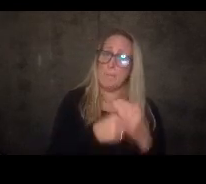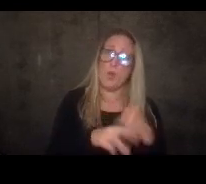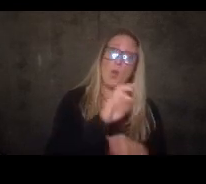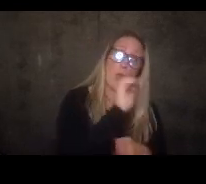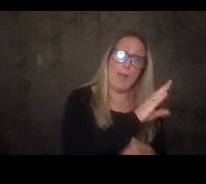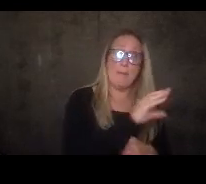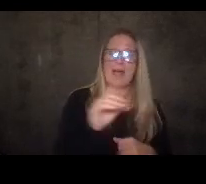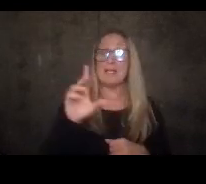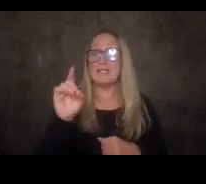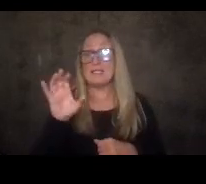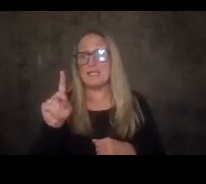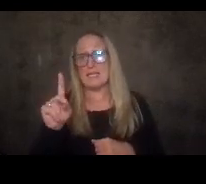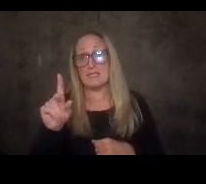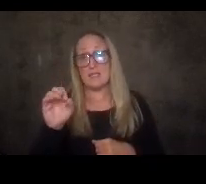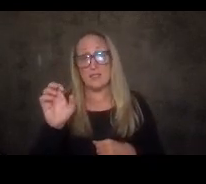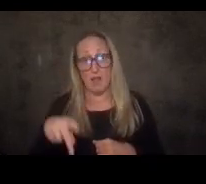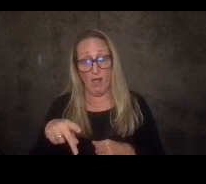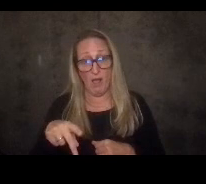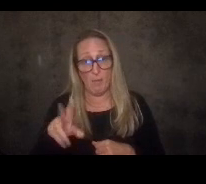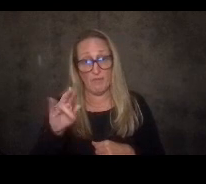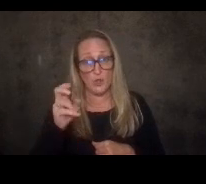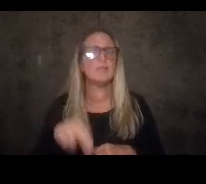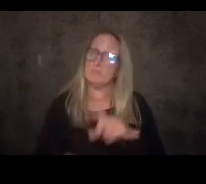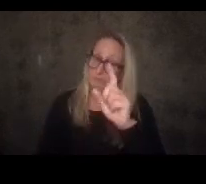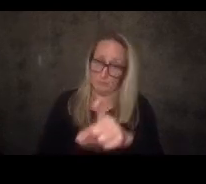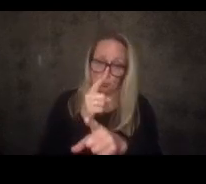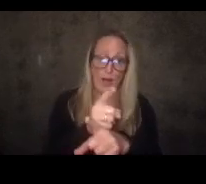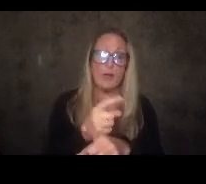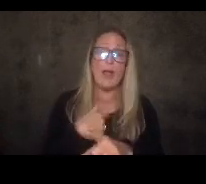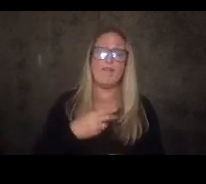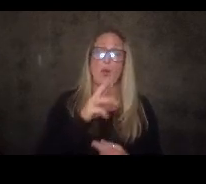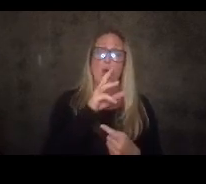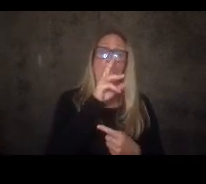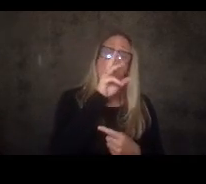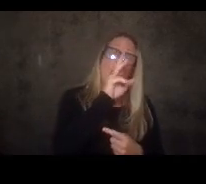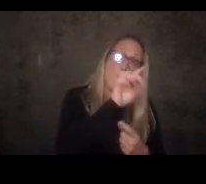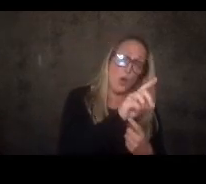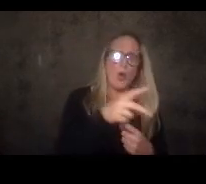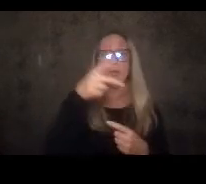web and desktop version? That's a great question, because you're right, we do have word, PowerPoint, and all of these